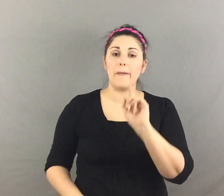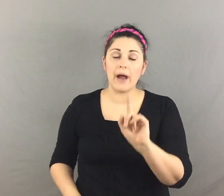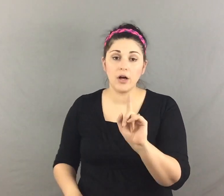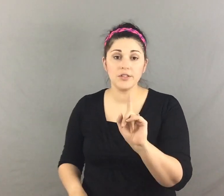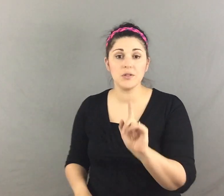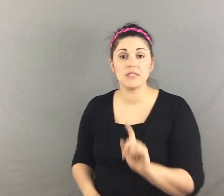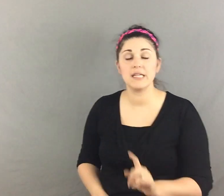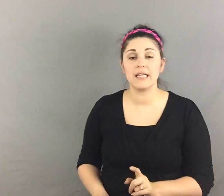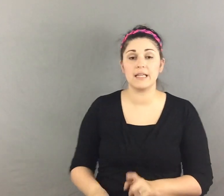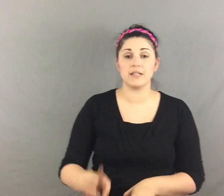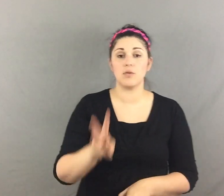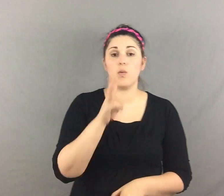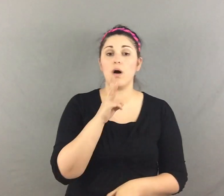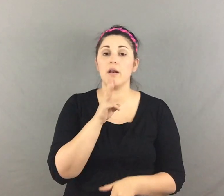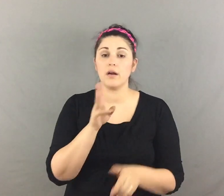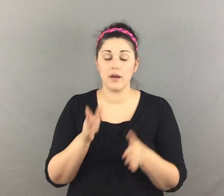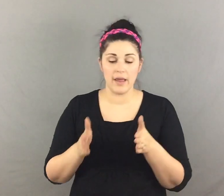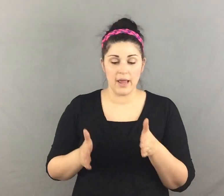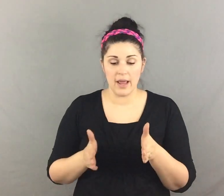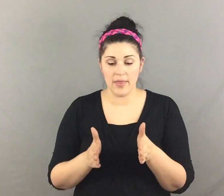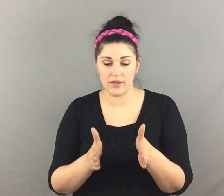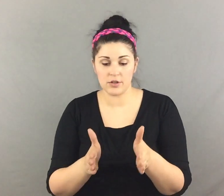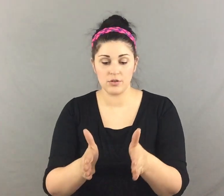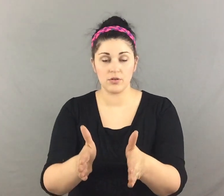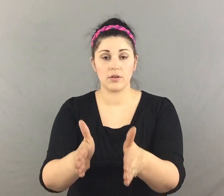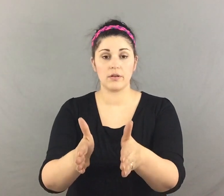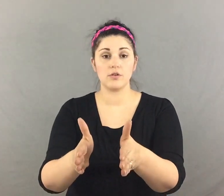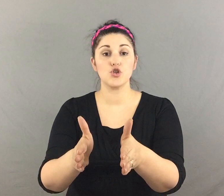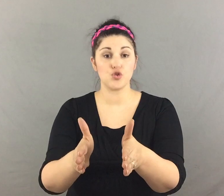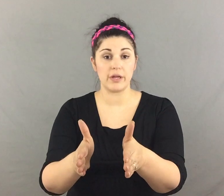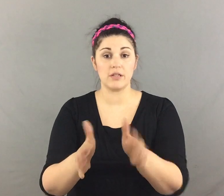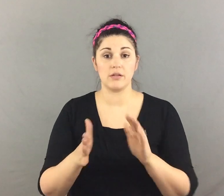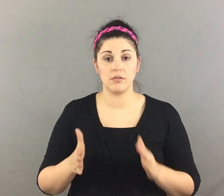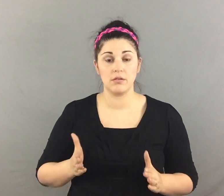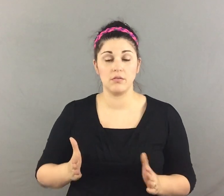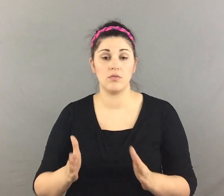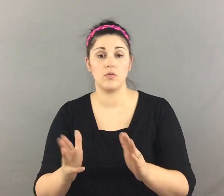you might also see like this water and then street water street or is the water